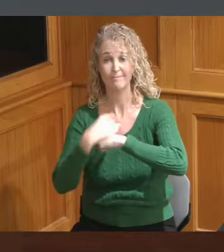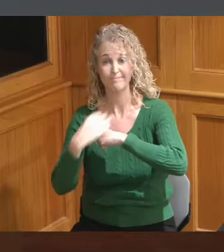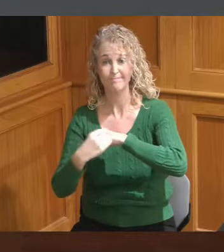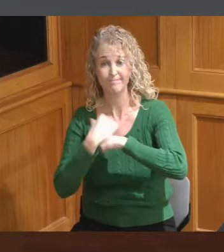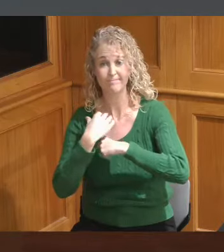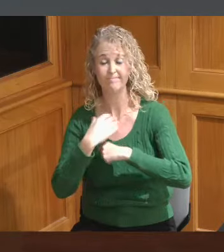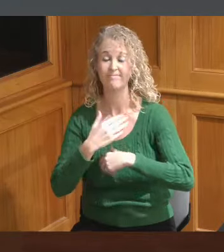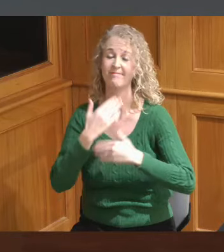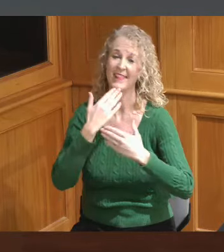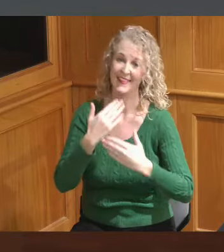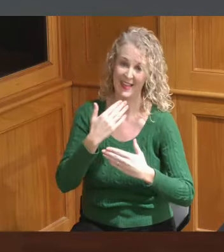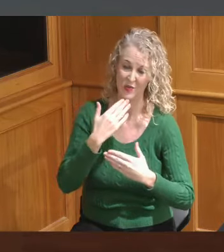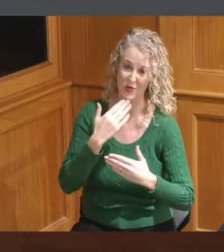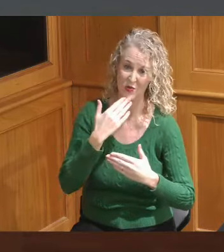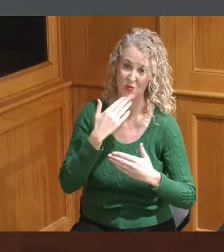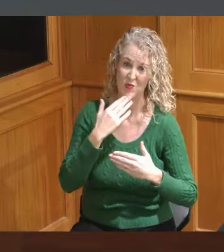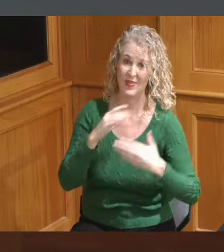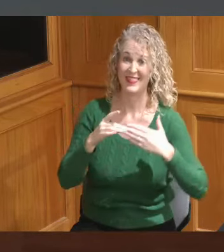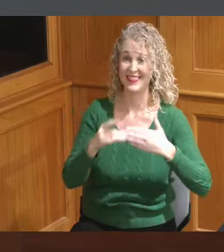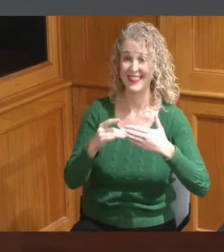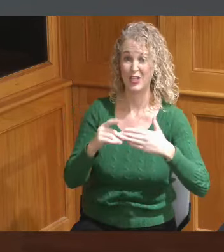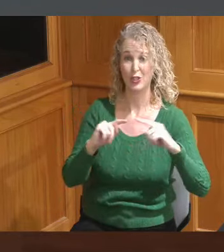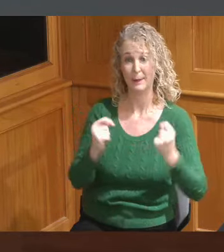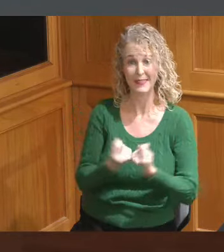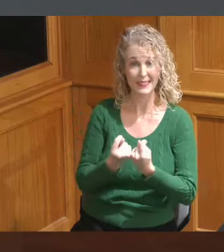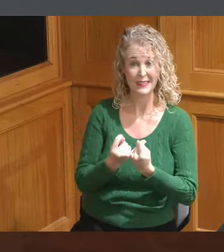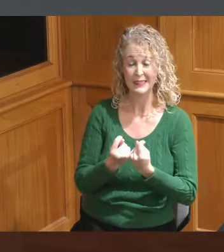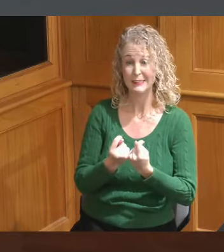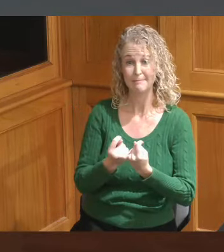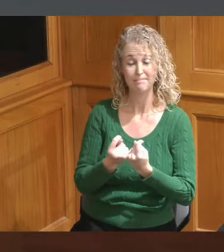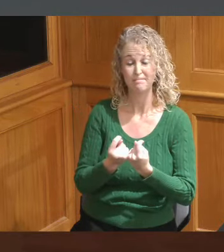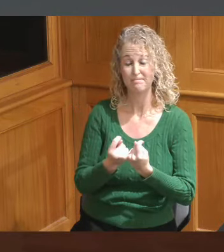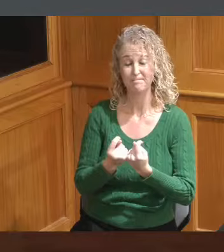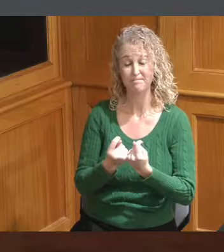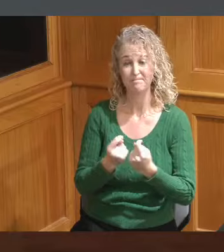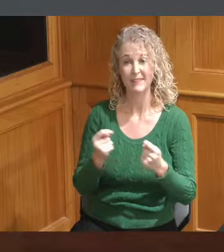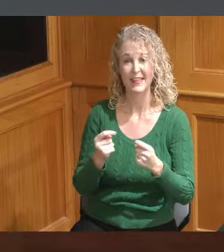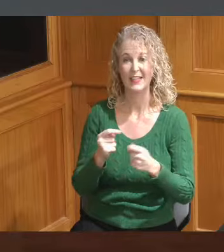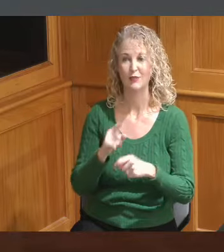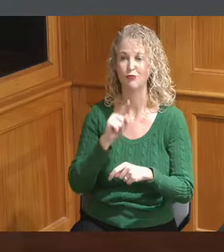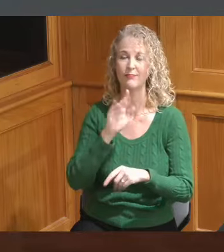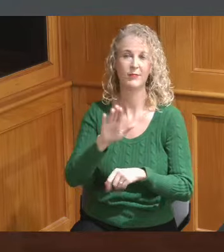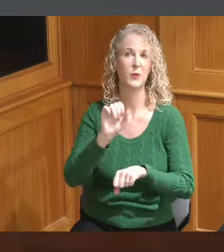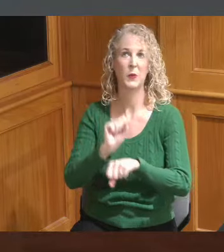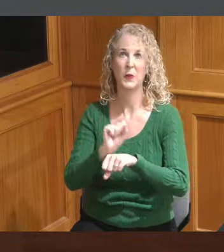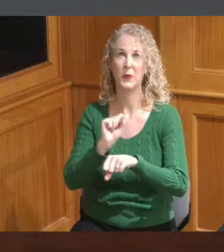this year. Thank the the leadership team that does just such great work for this county. Holly,